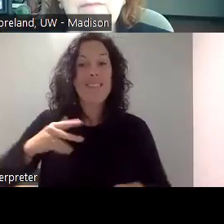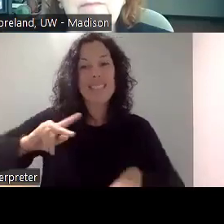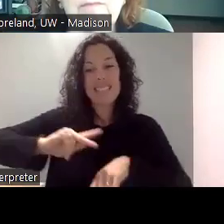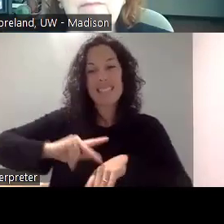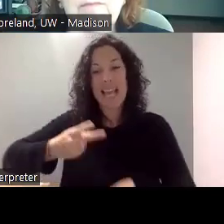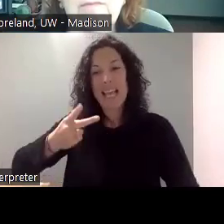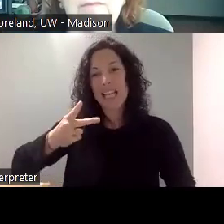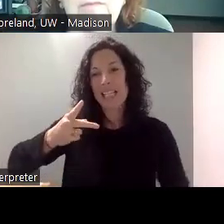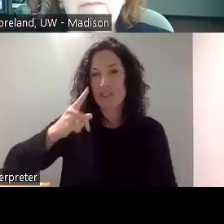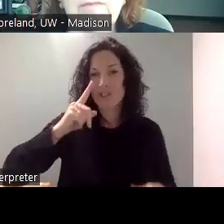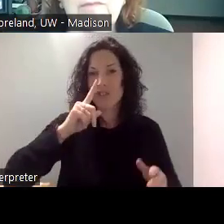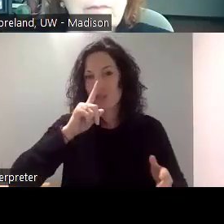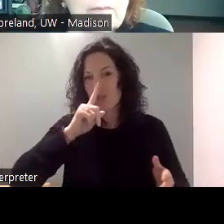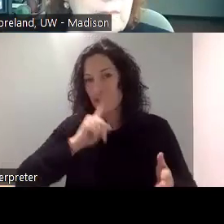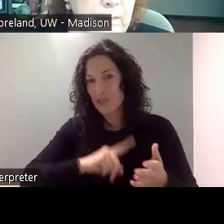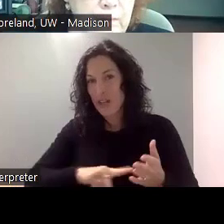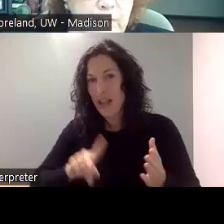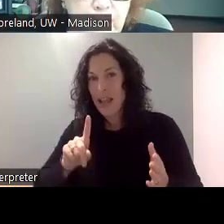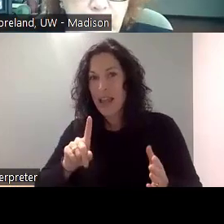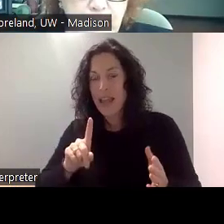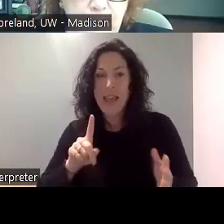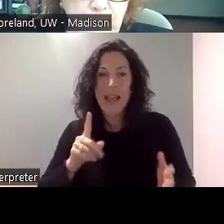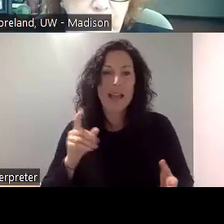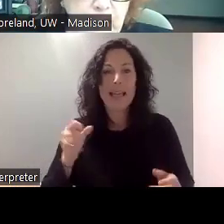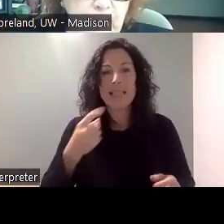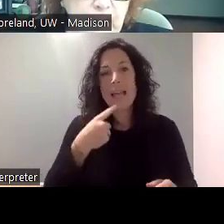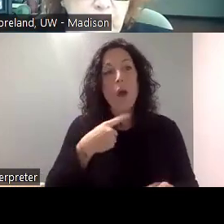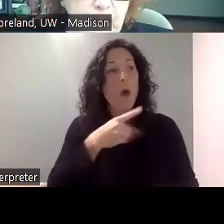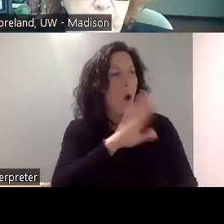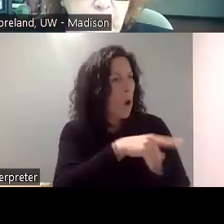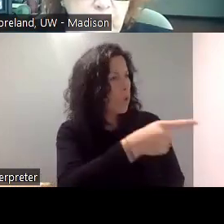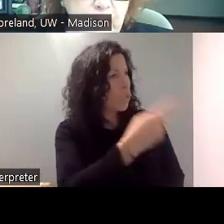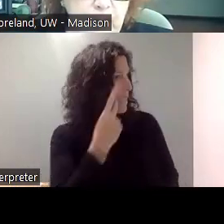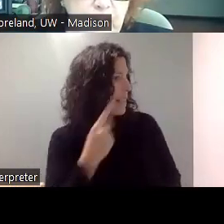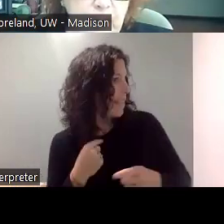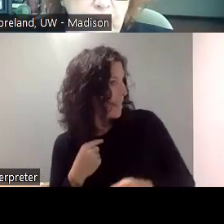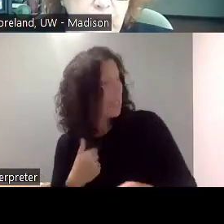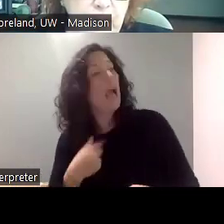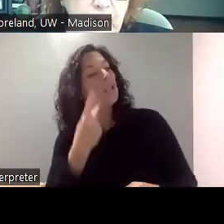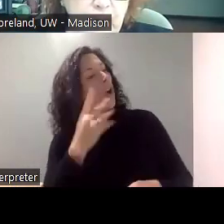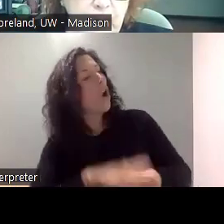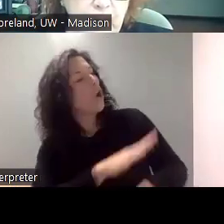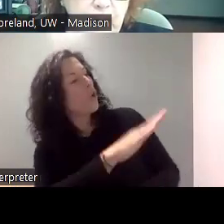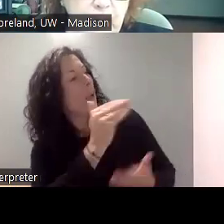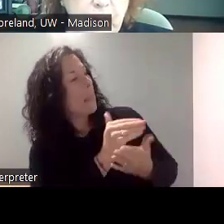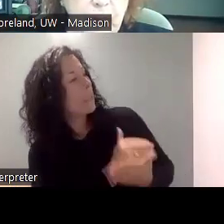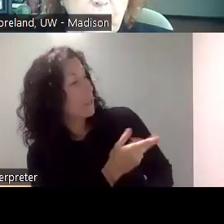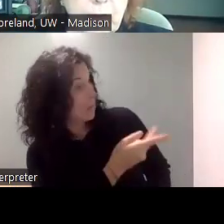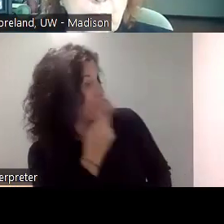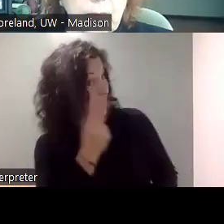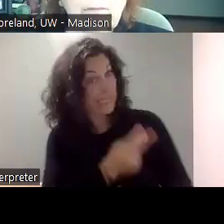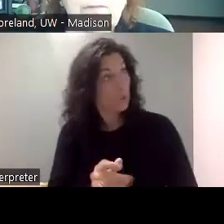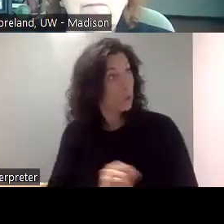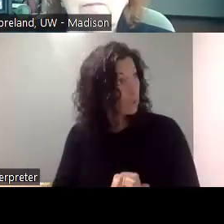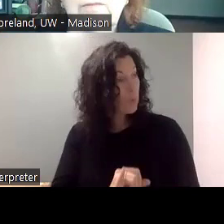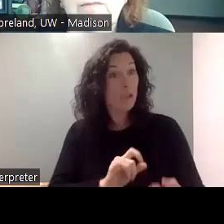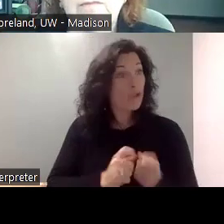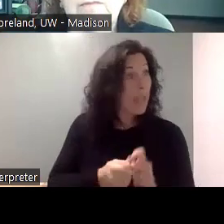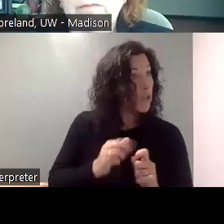If I didn't write something, they can say, "Hey, Dr. Swamy, did you see this? I saw this on your listing. Has that changed? Is that not relevant?"